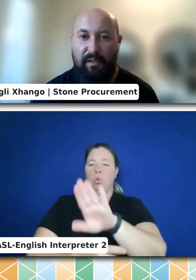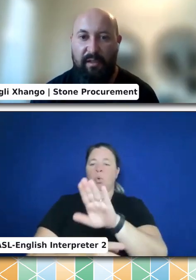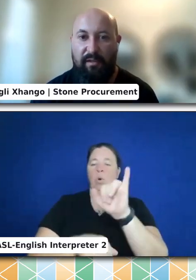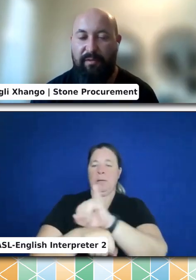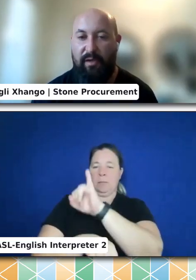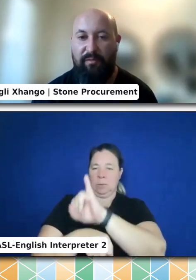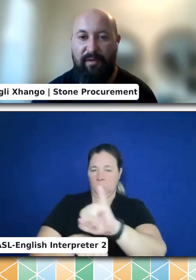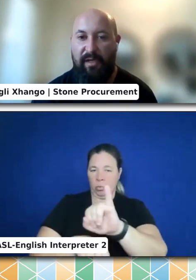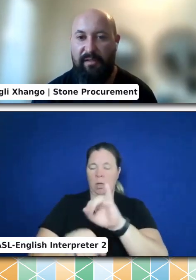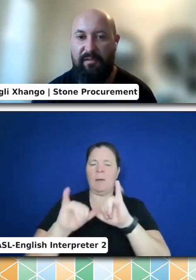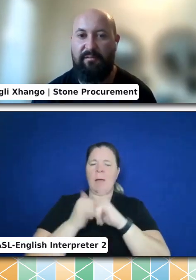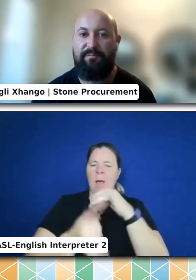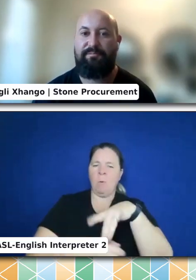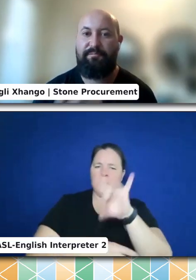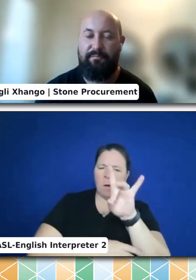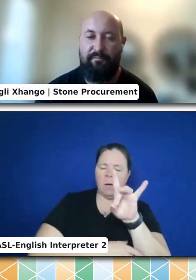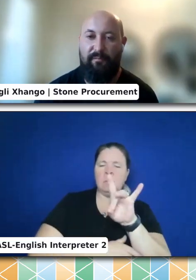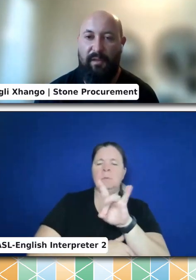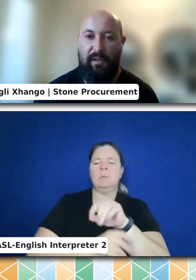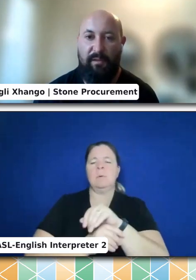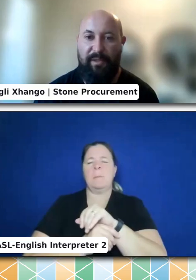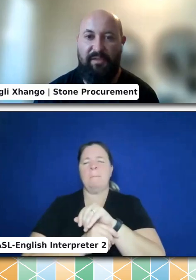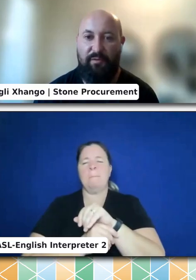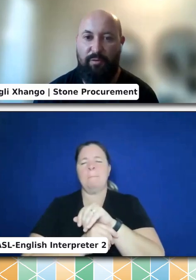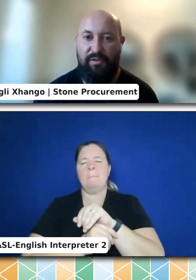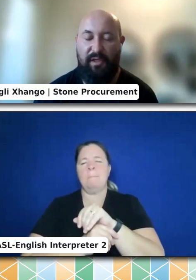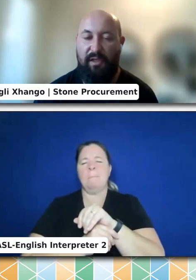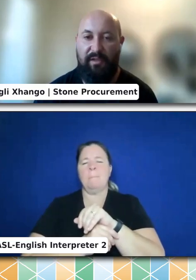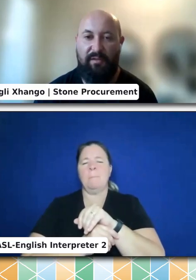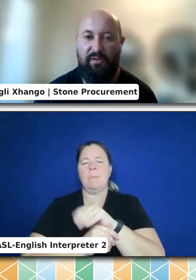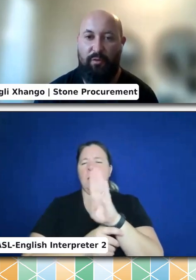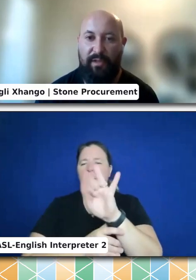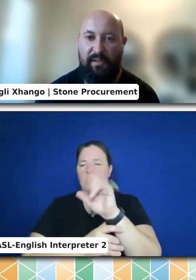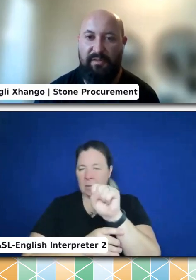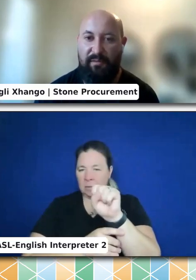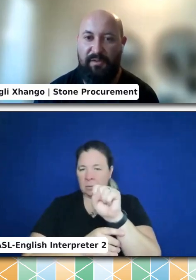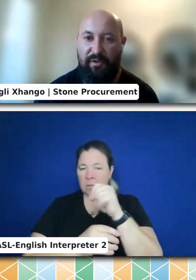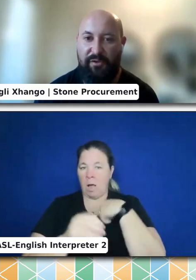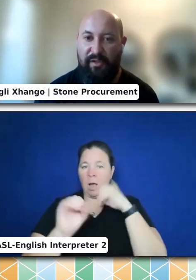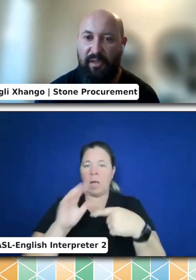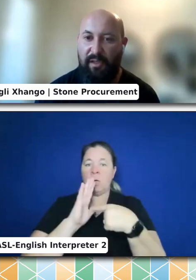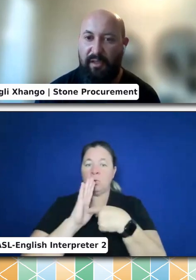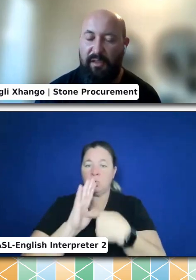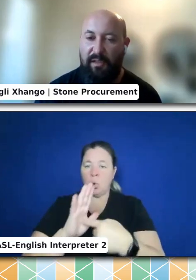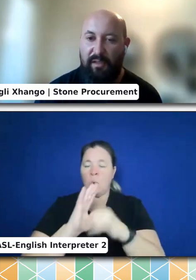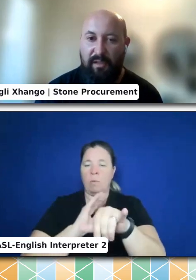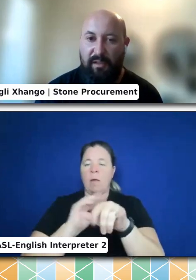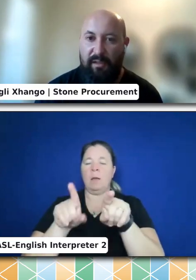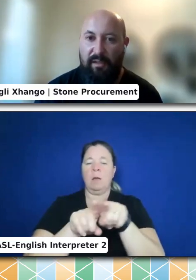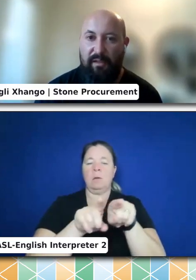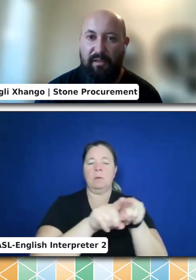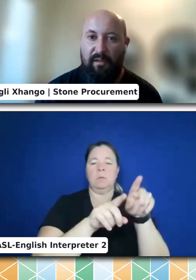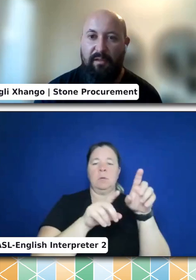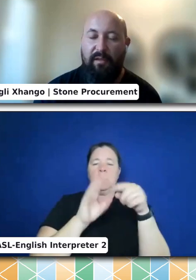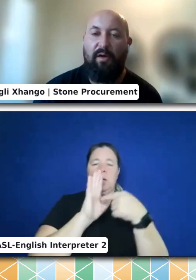Uh, of how to find. Beds towards, and I can show that as a demonstration.